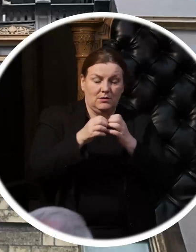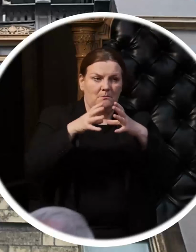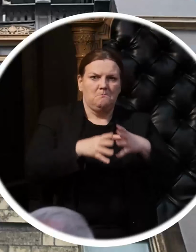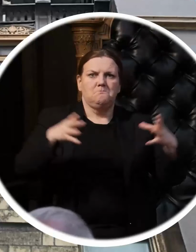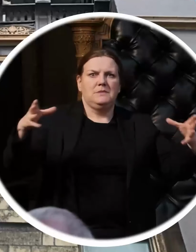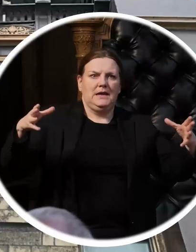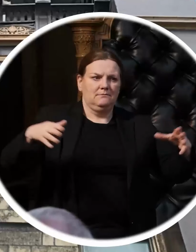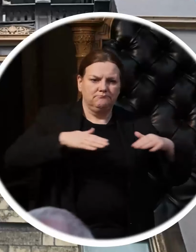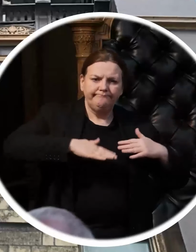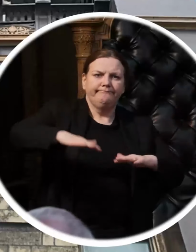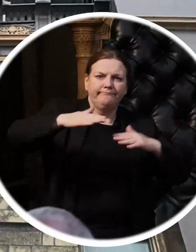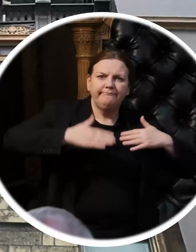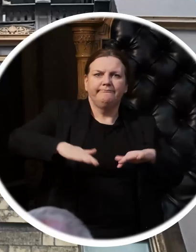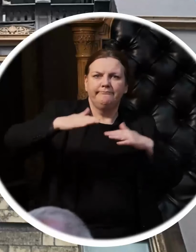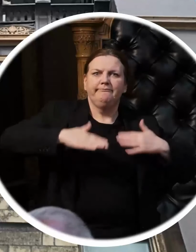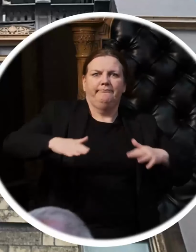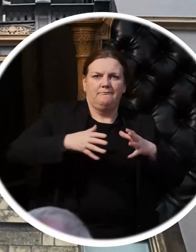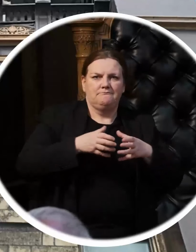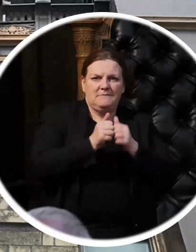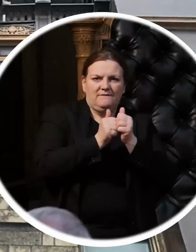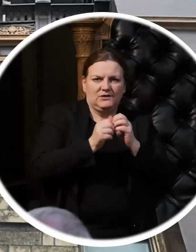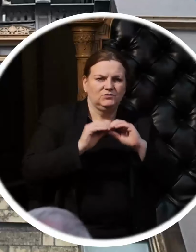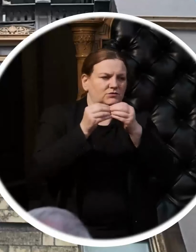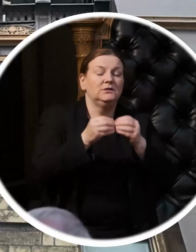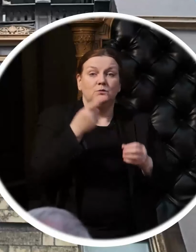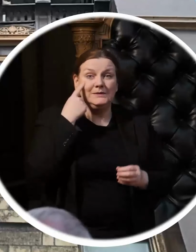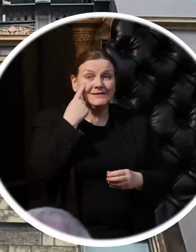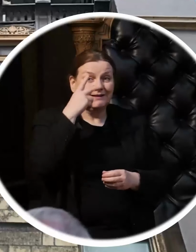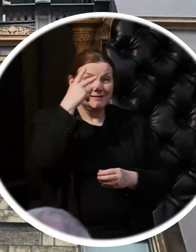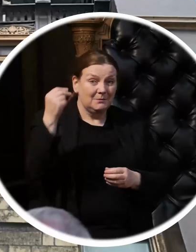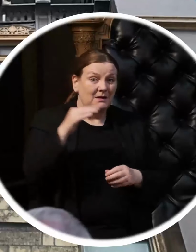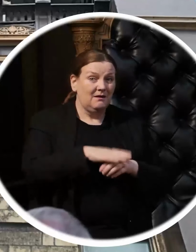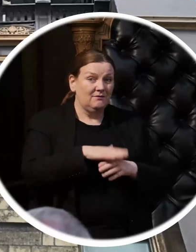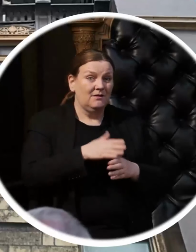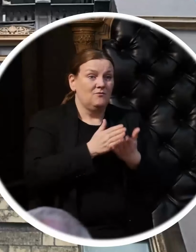So if you want an example of really when railway construction and railway